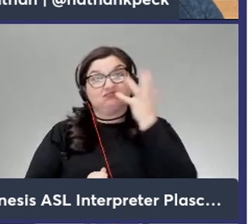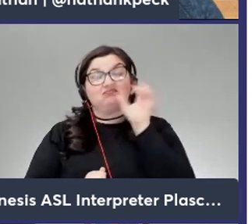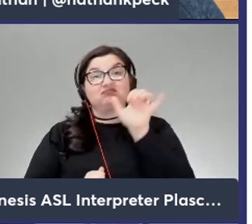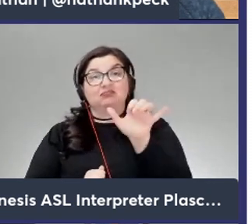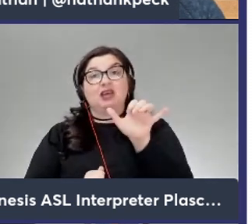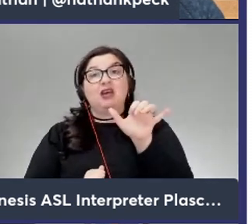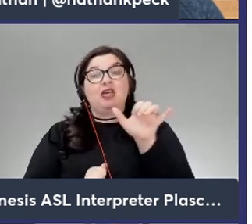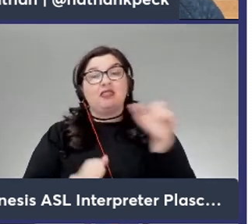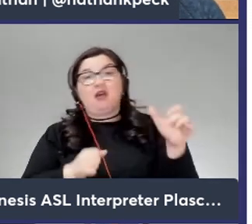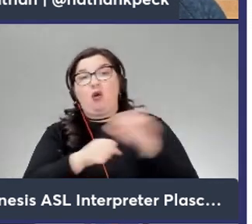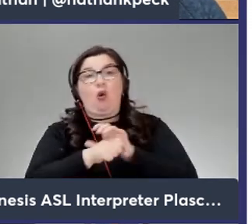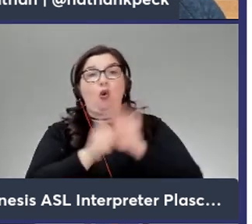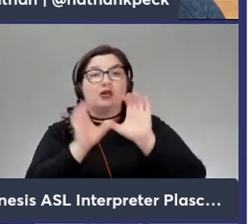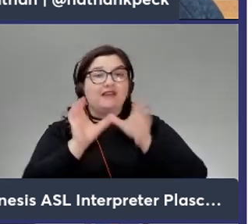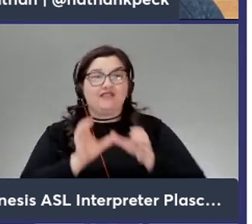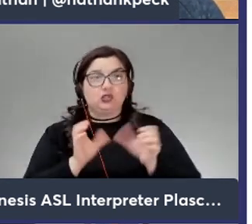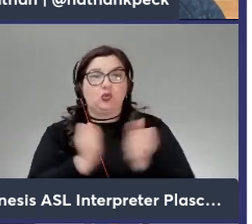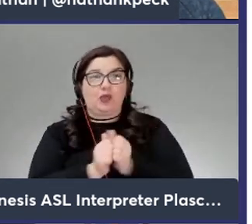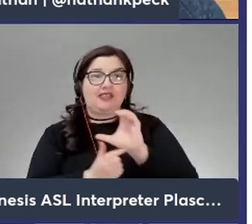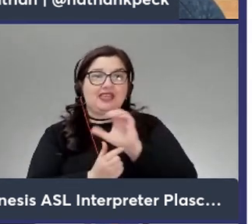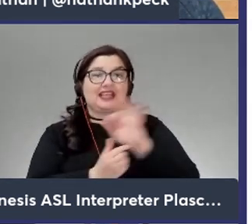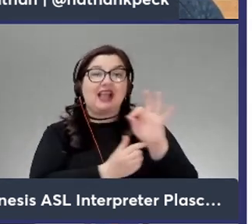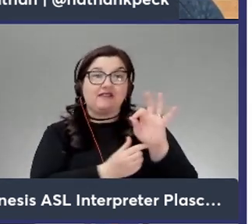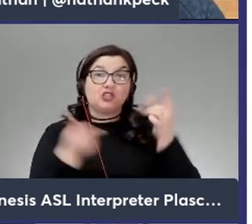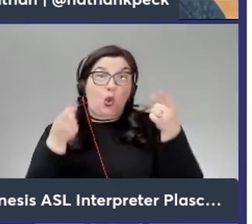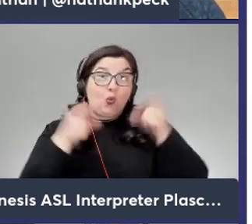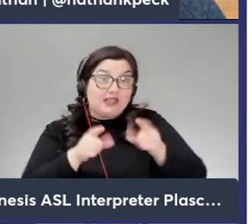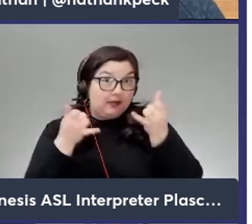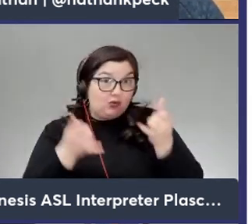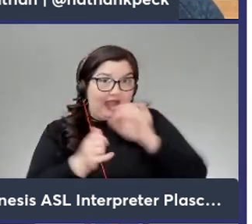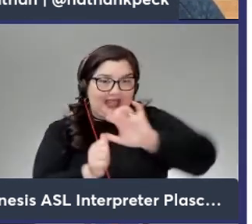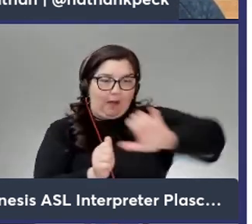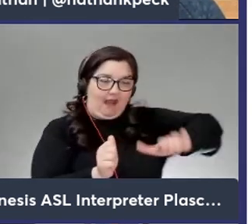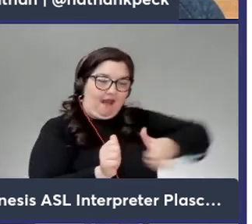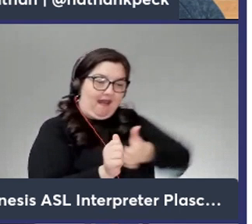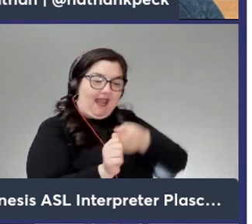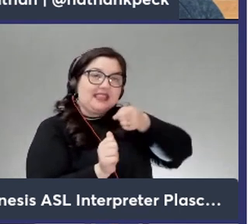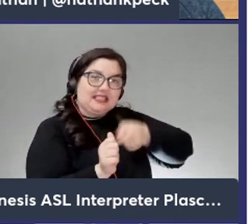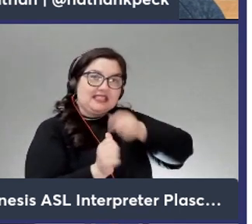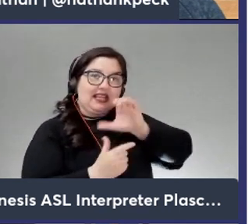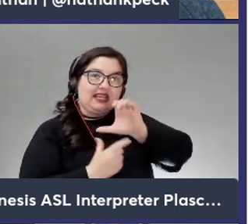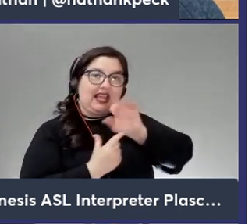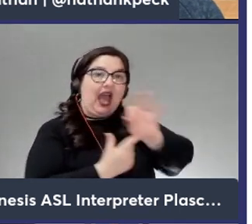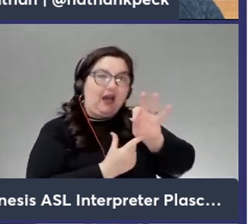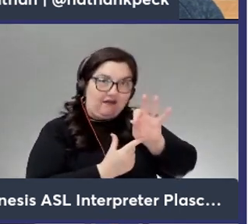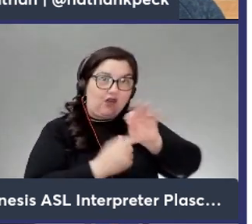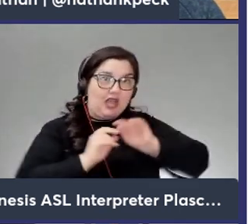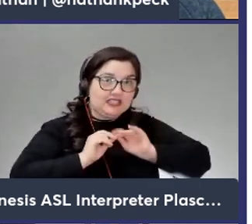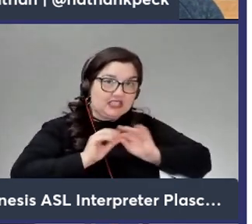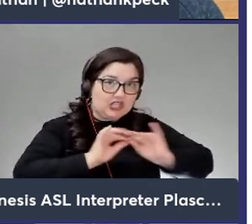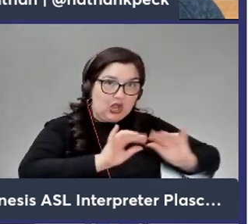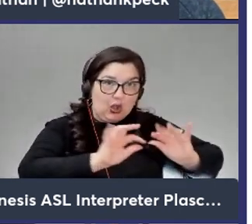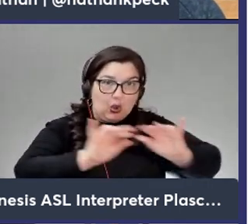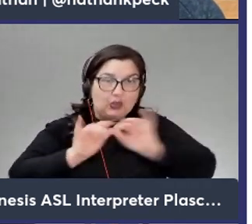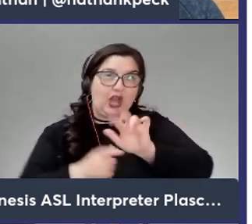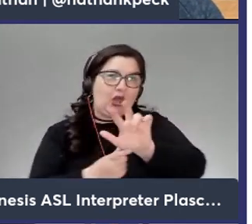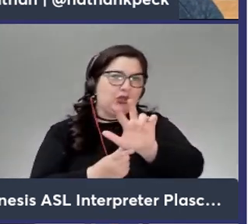to do with CloudFront. So what's happening right now behind the scenes is CloudFront's going out to all 310 plus Edge locations